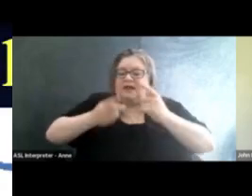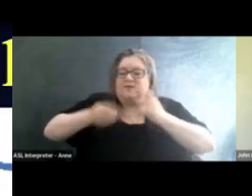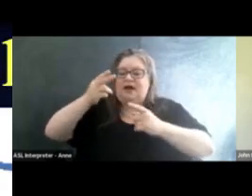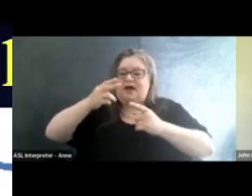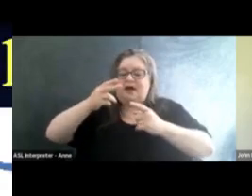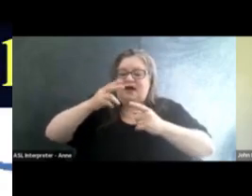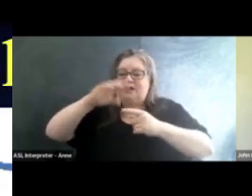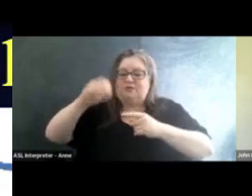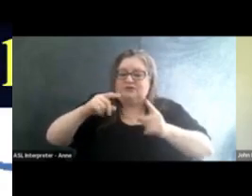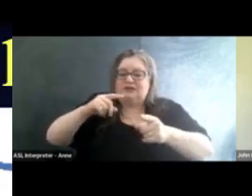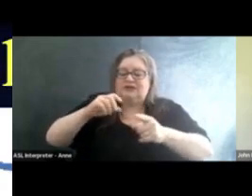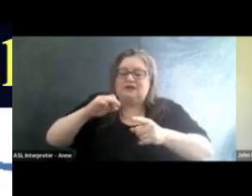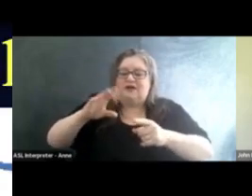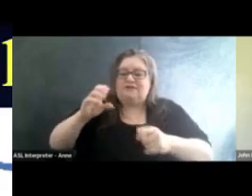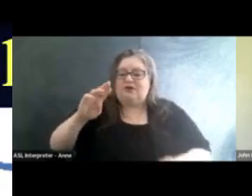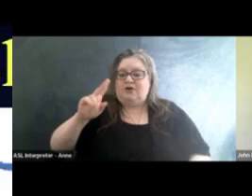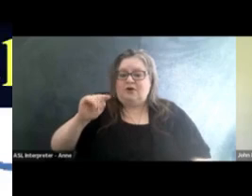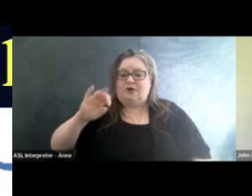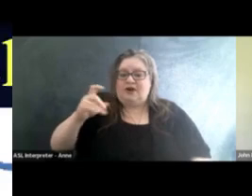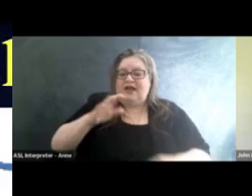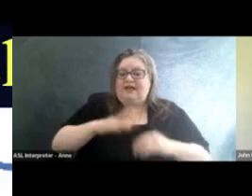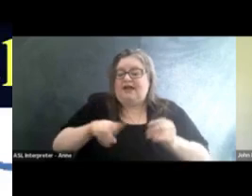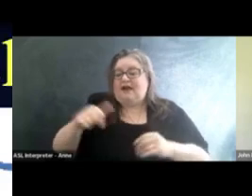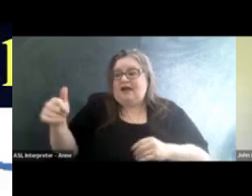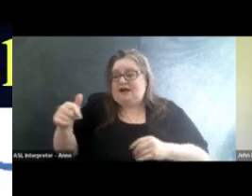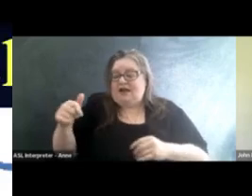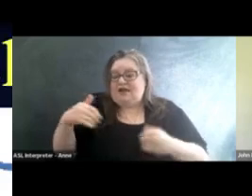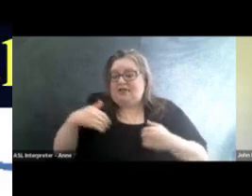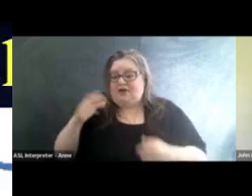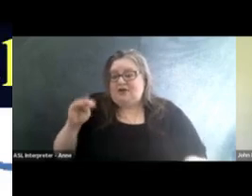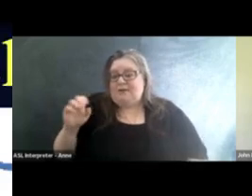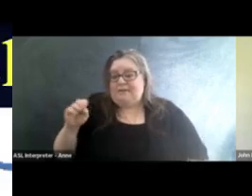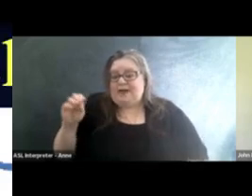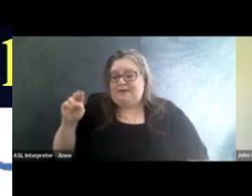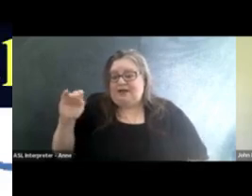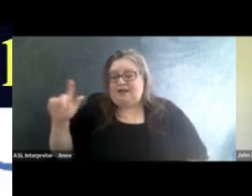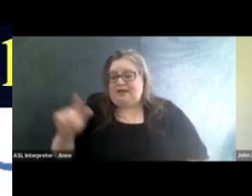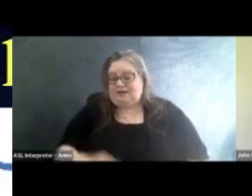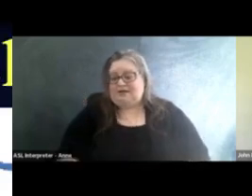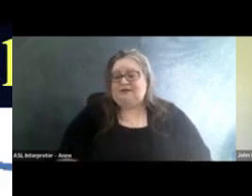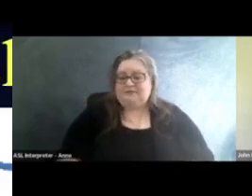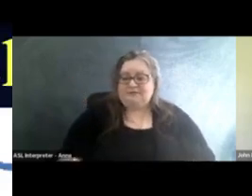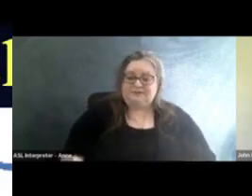cortex than For any other mammal. So these, these are